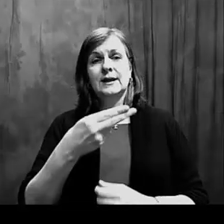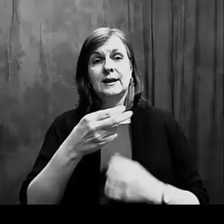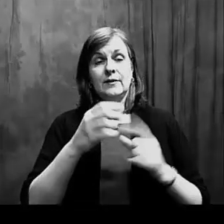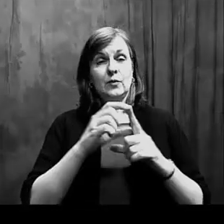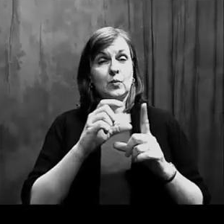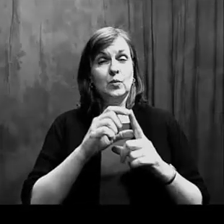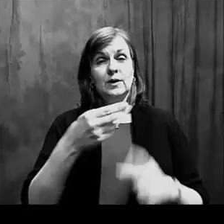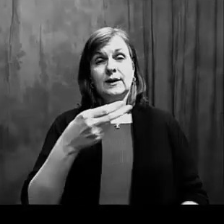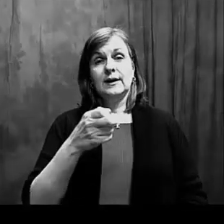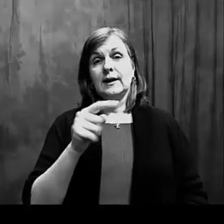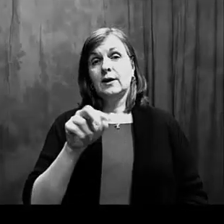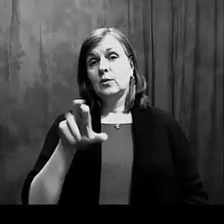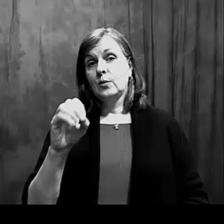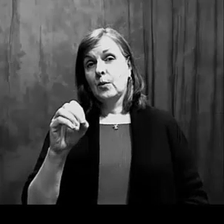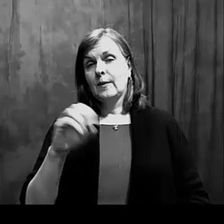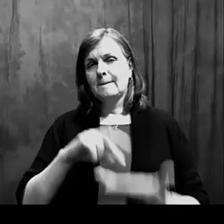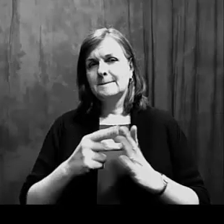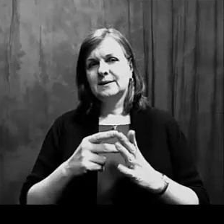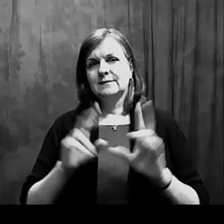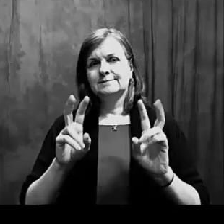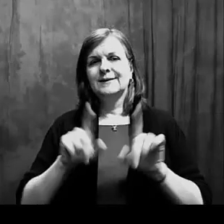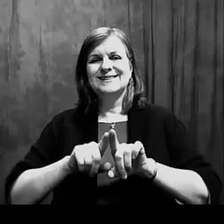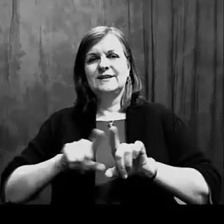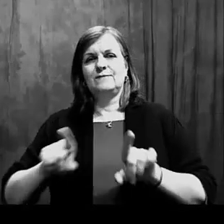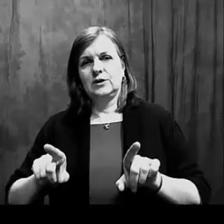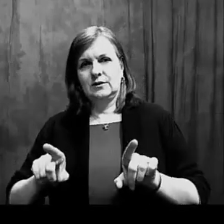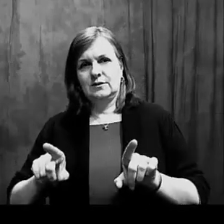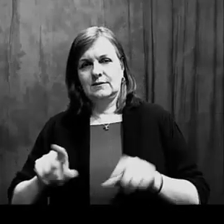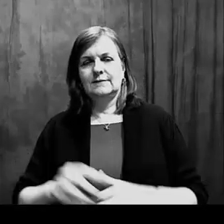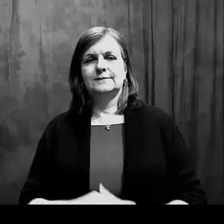means different